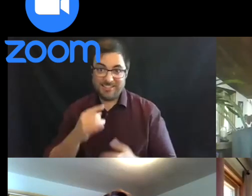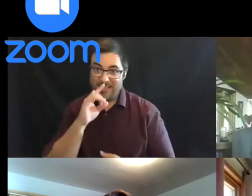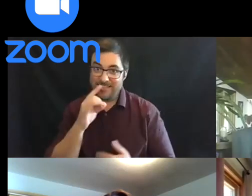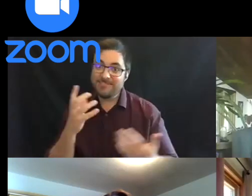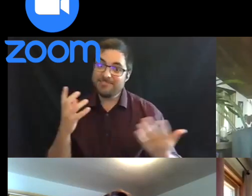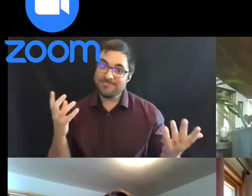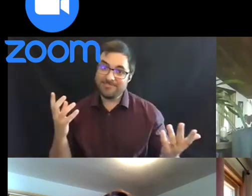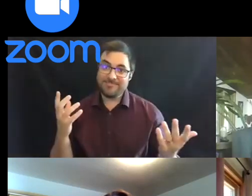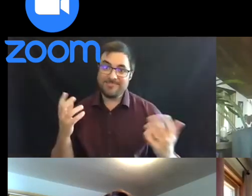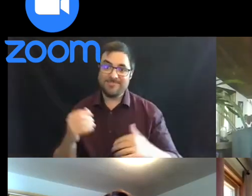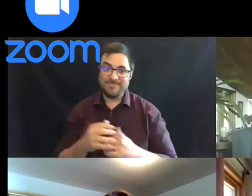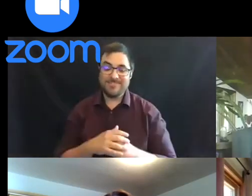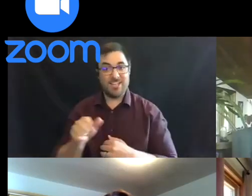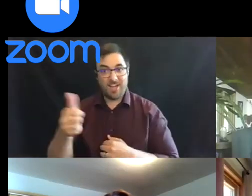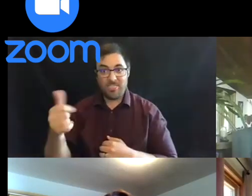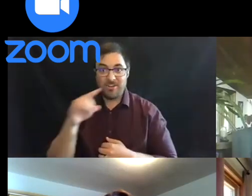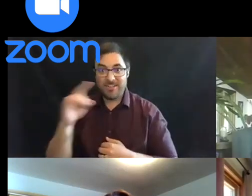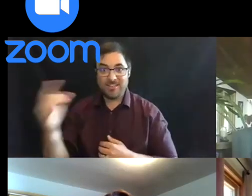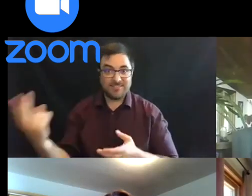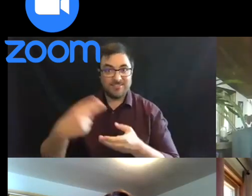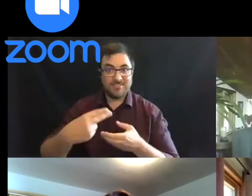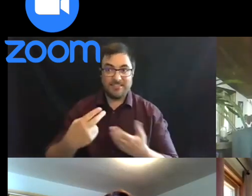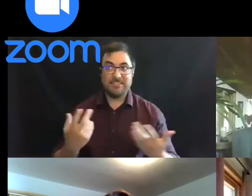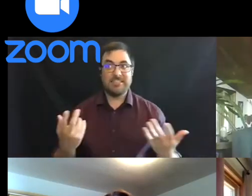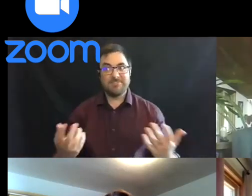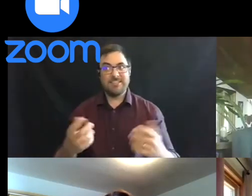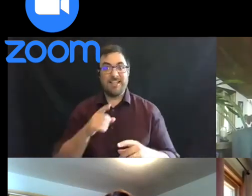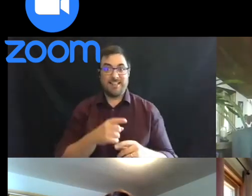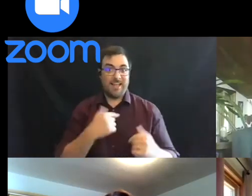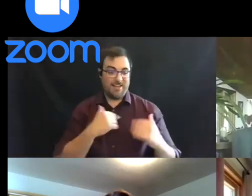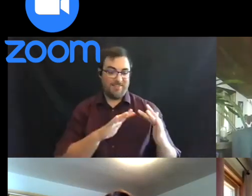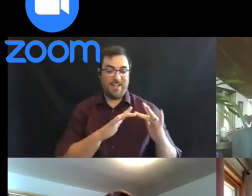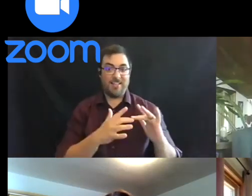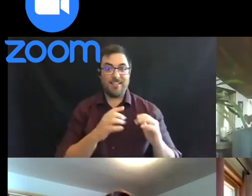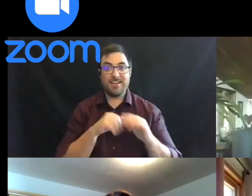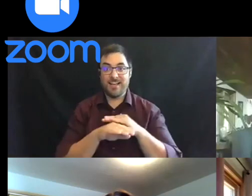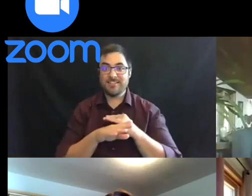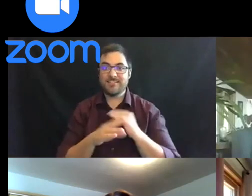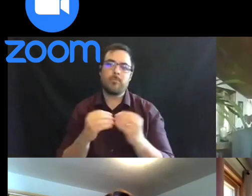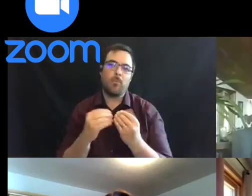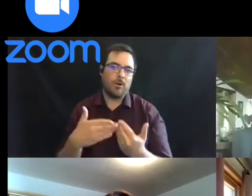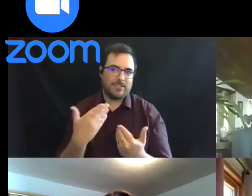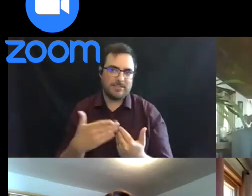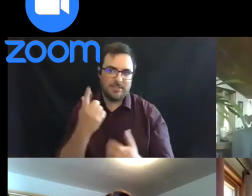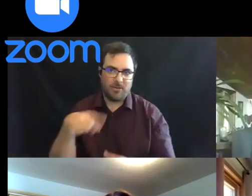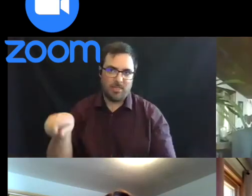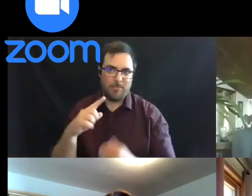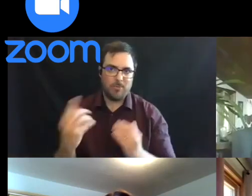and then other kids in the family, it is a easier way for them to access it and then we all know